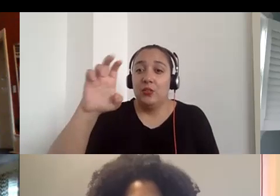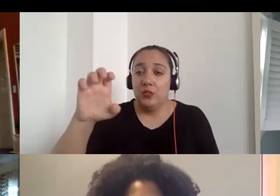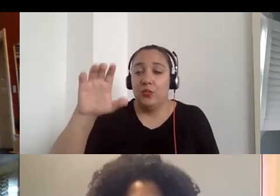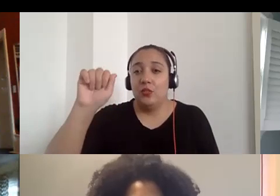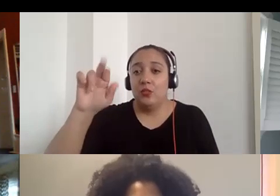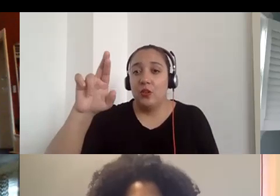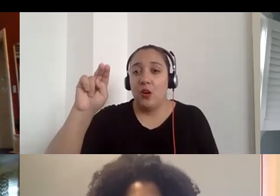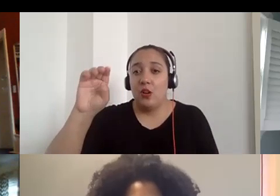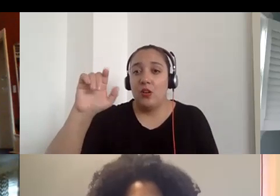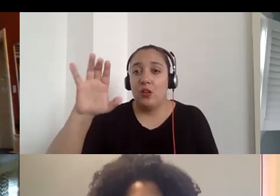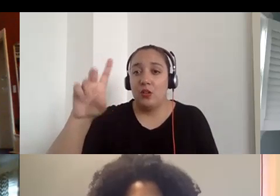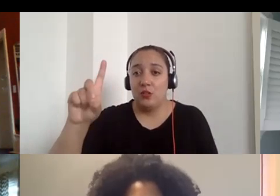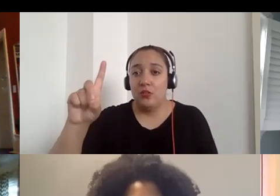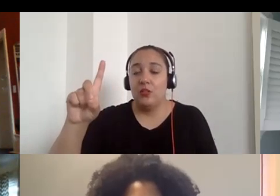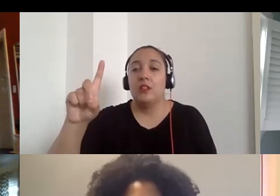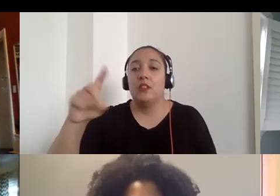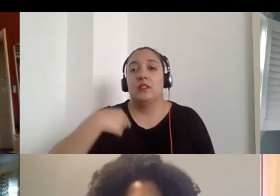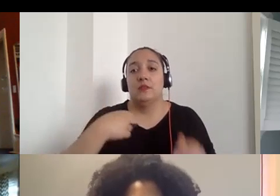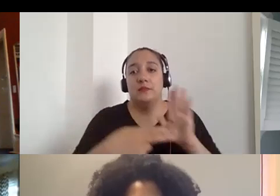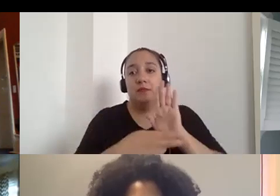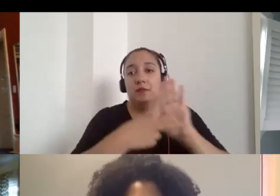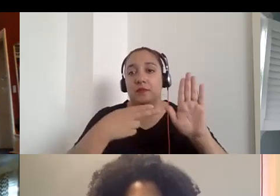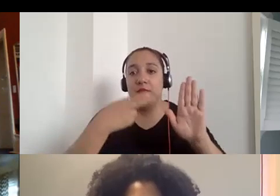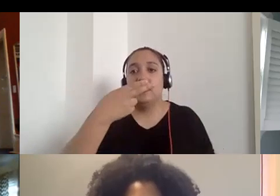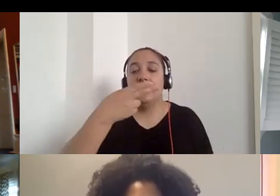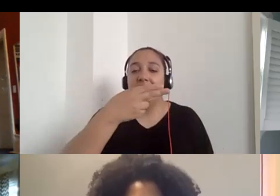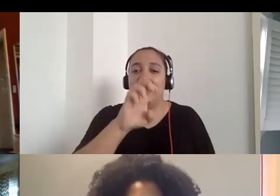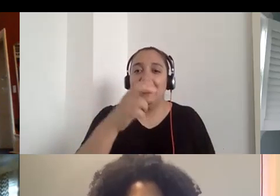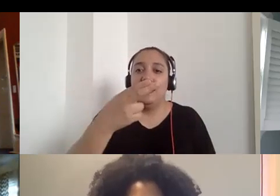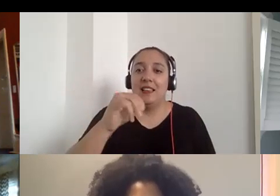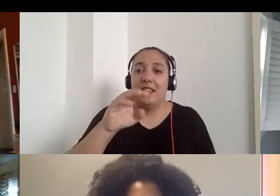I reside in the land of Brooklyn which belongs to the Lenape